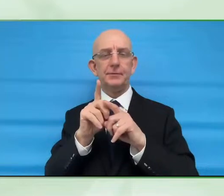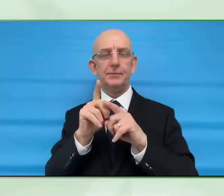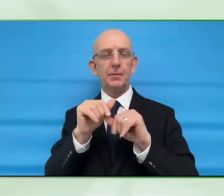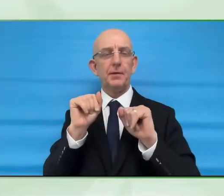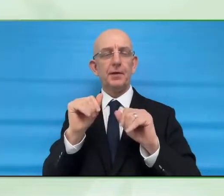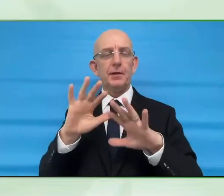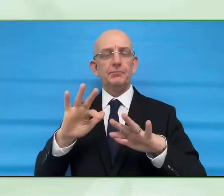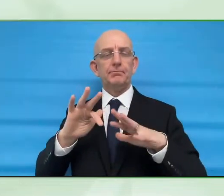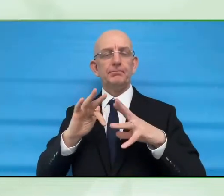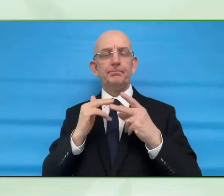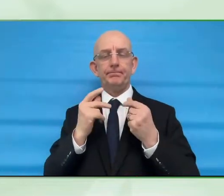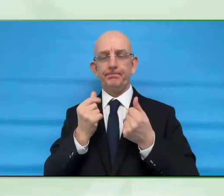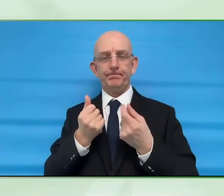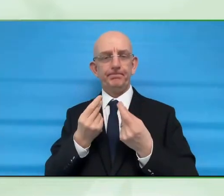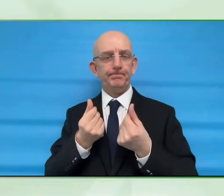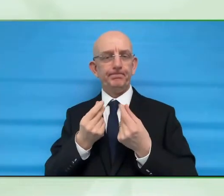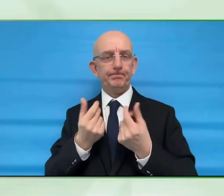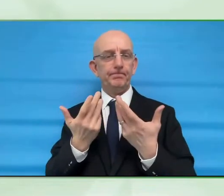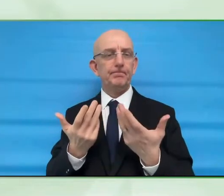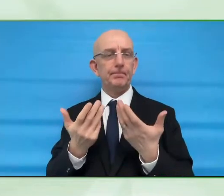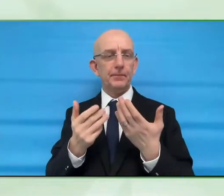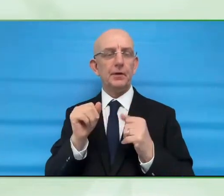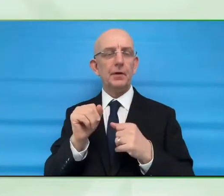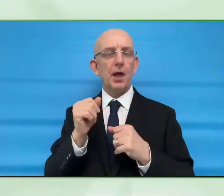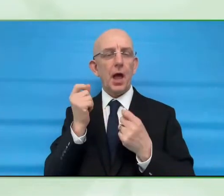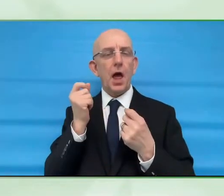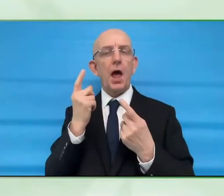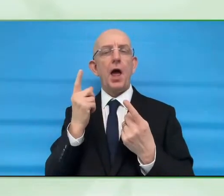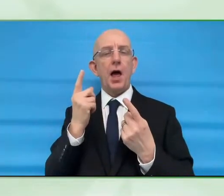Let's move on to Doctor James Trayford.